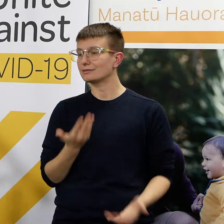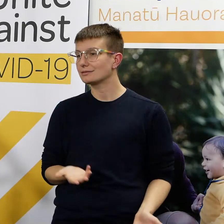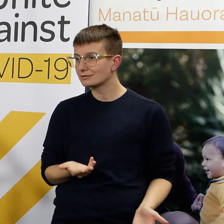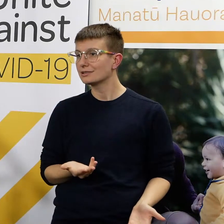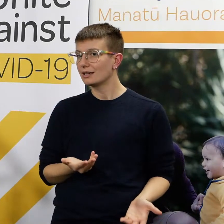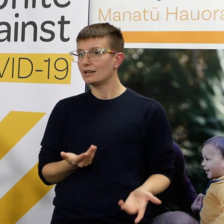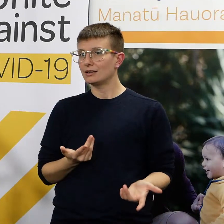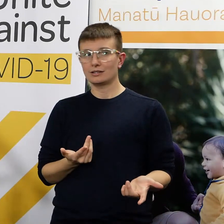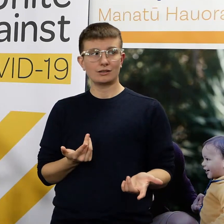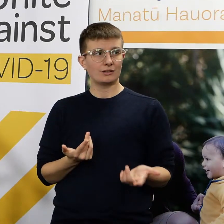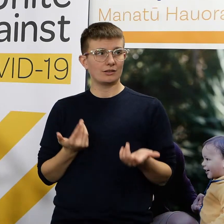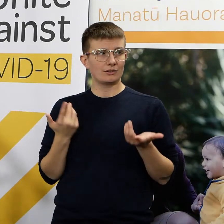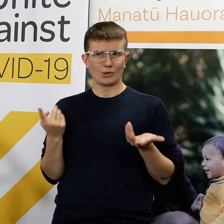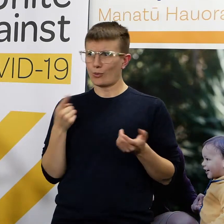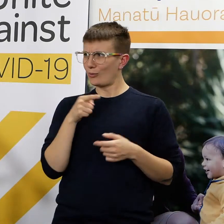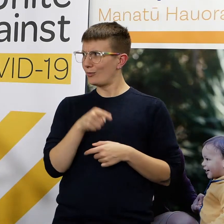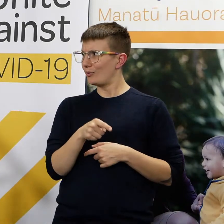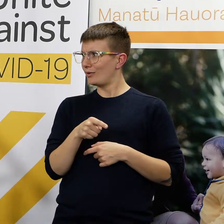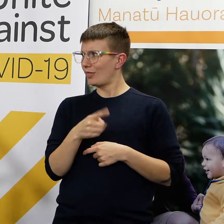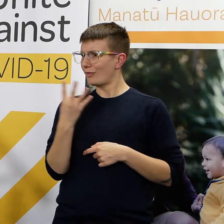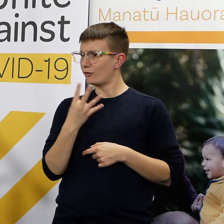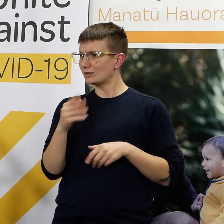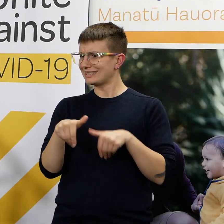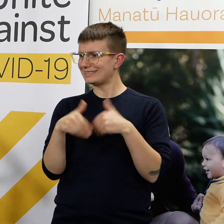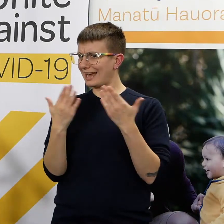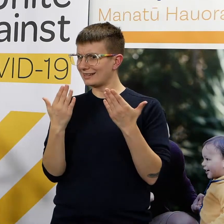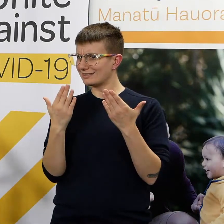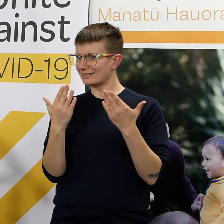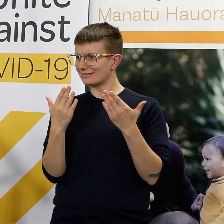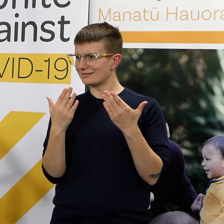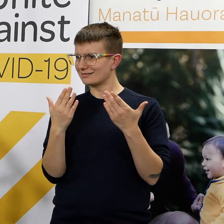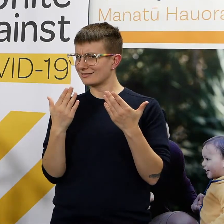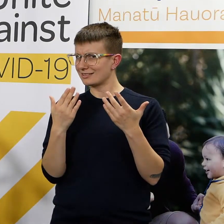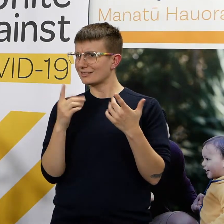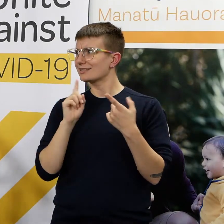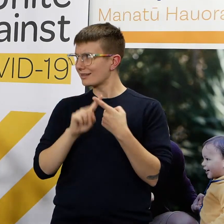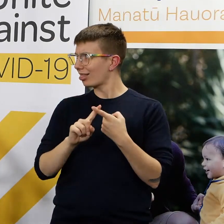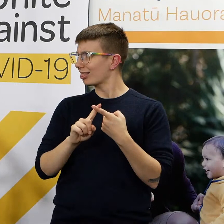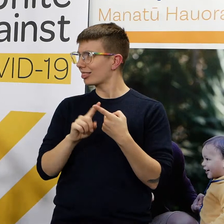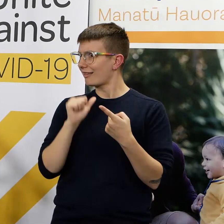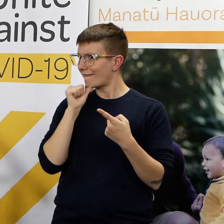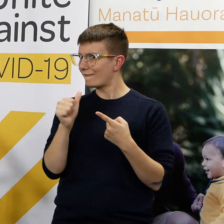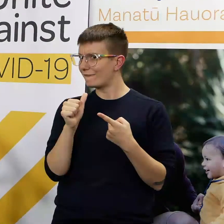Does the 14 days apply even if you test positive or you kind of keep Isolating them until they stop being sick?